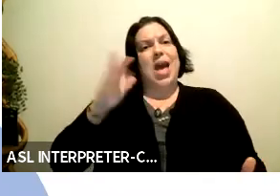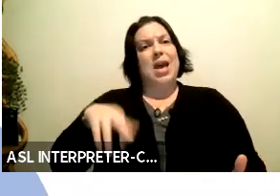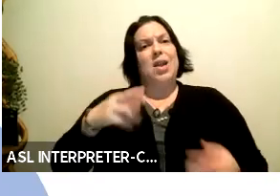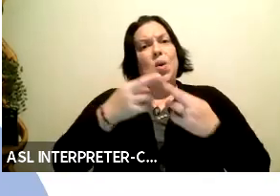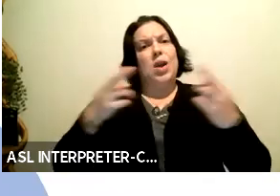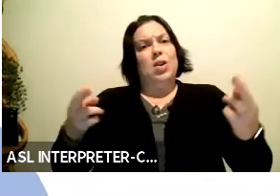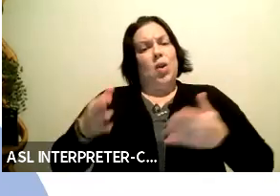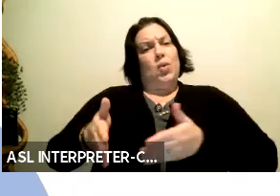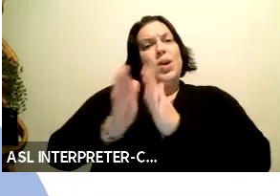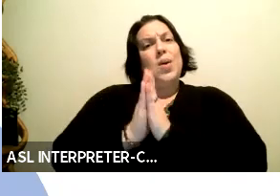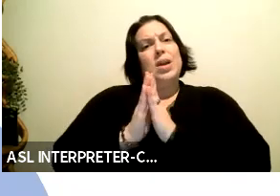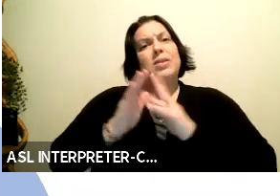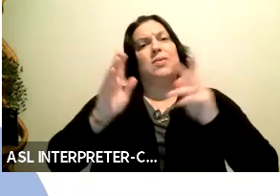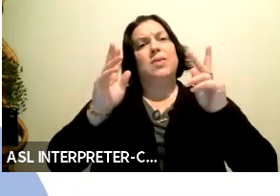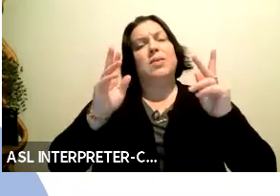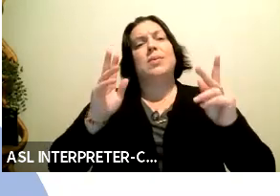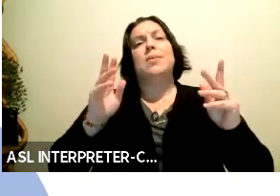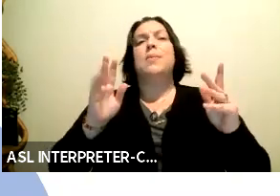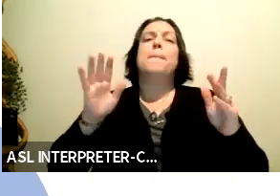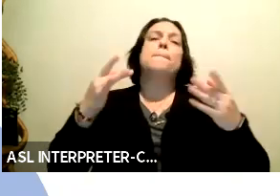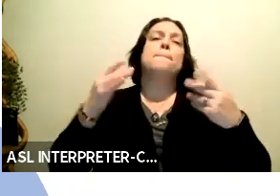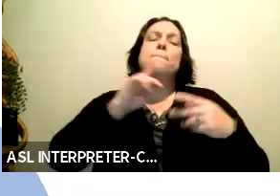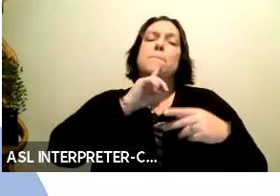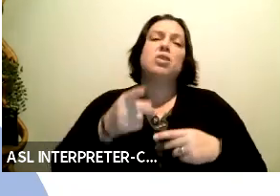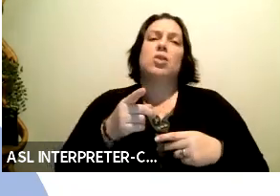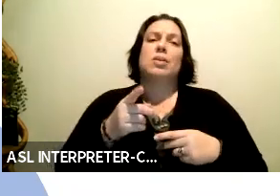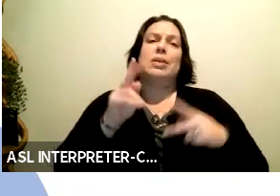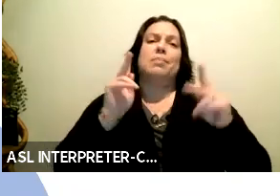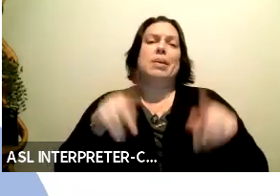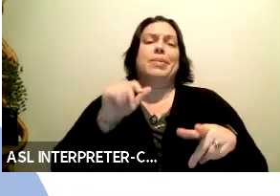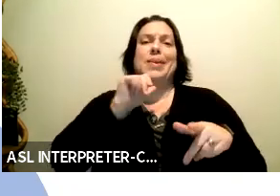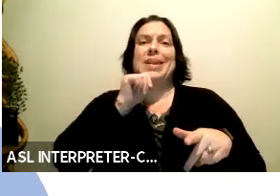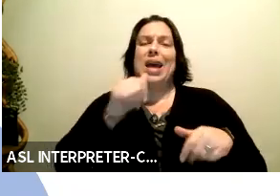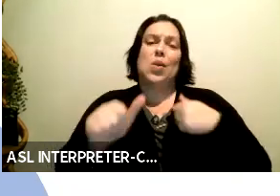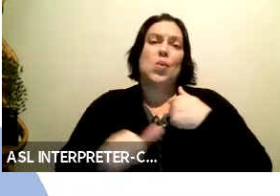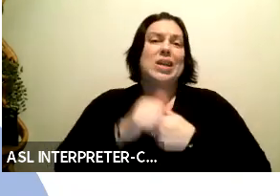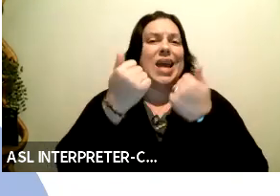research to not miss anything through this event. And that's kind of hard, because I'm looking